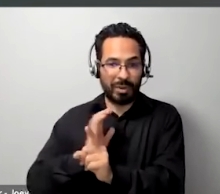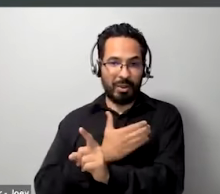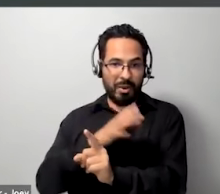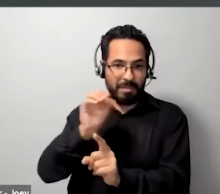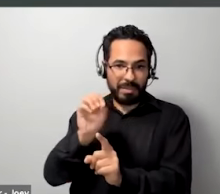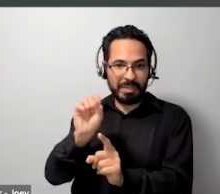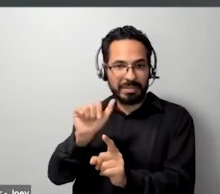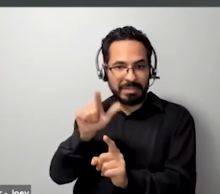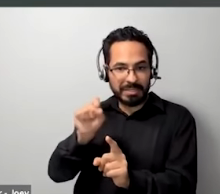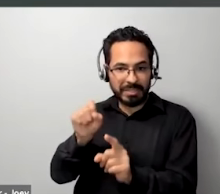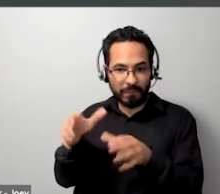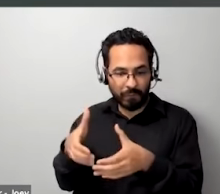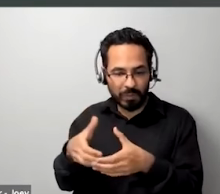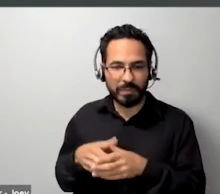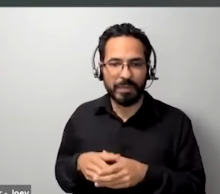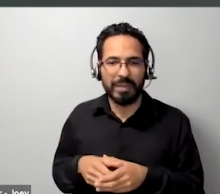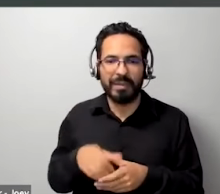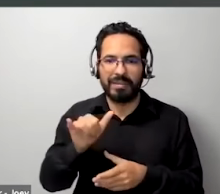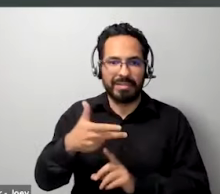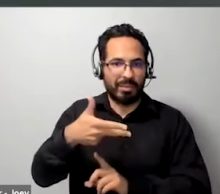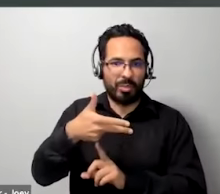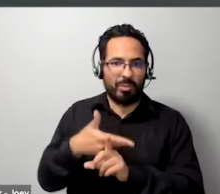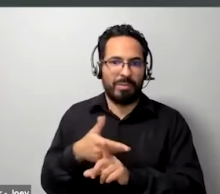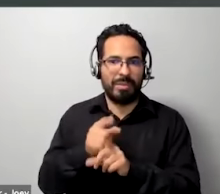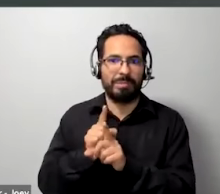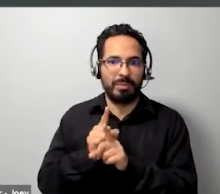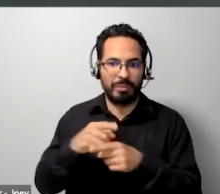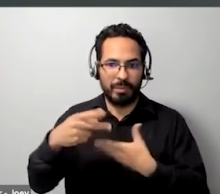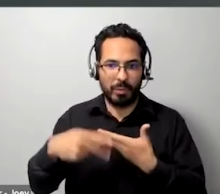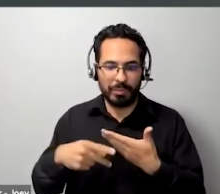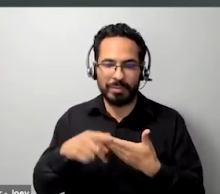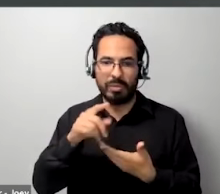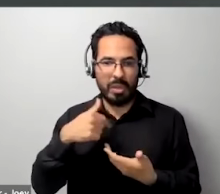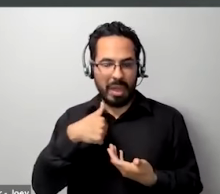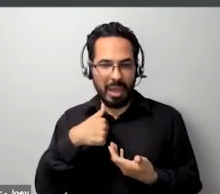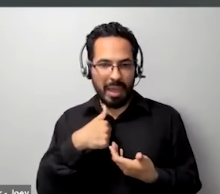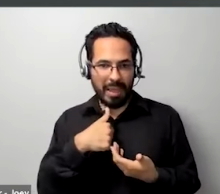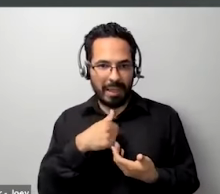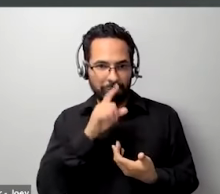And it's a three-month mentorship program, and so I really work with both sides of it,